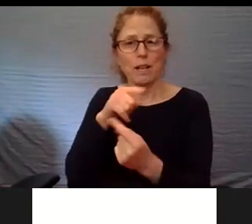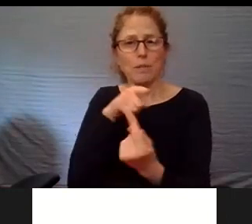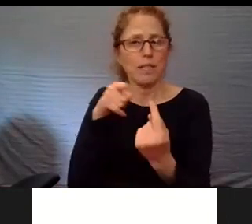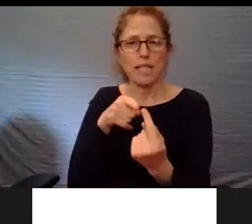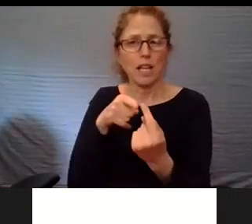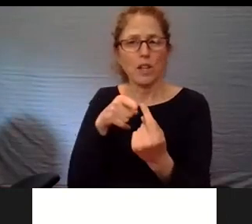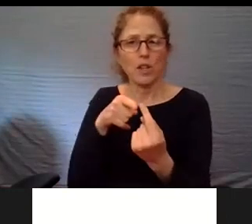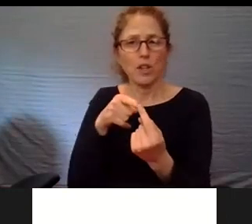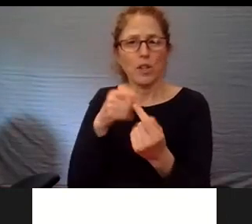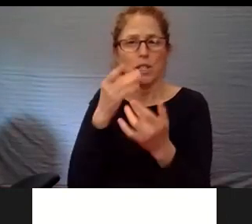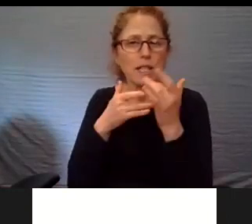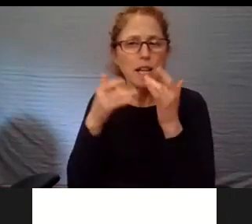resource like a ventilator.